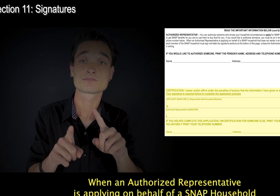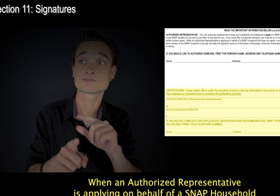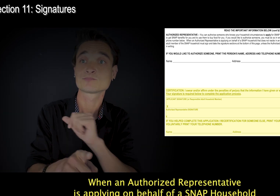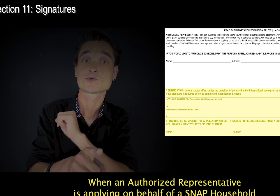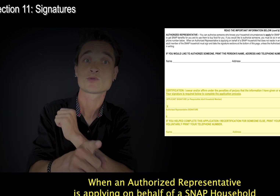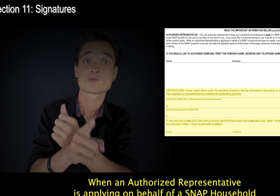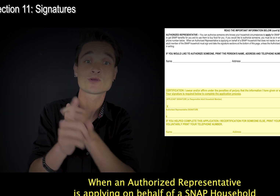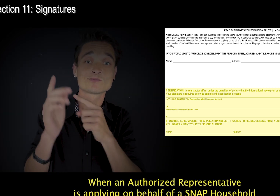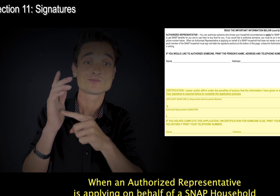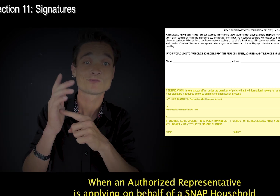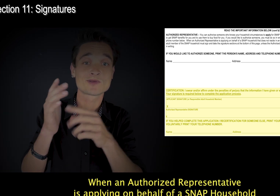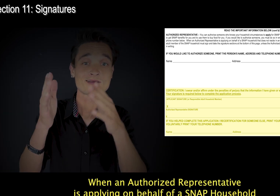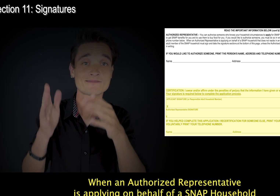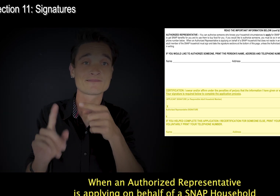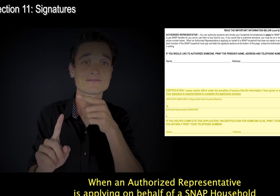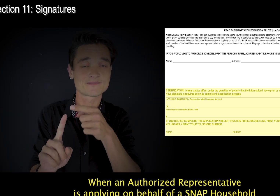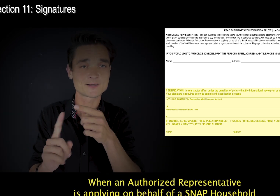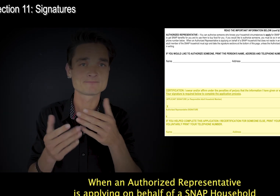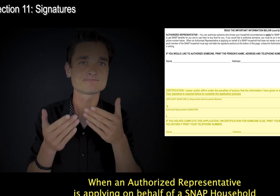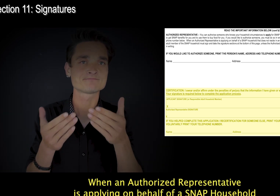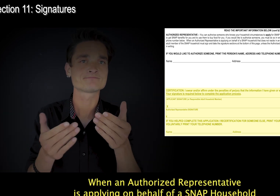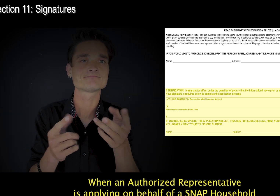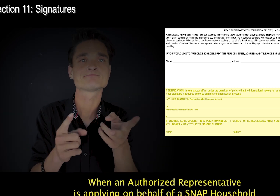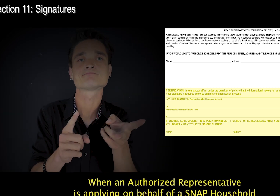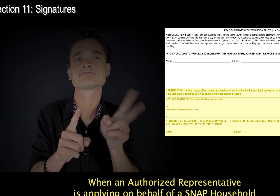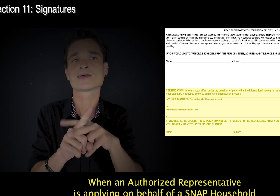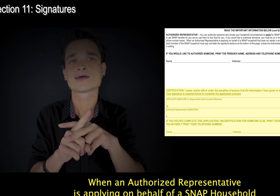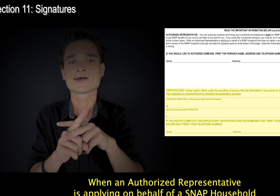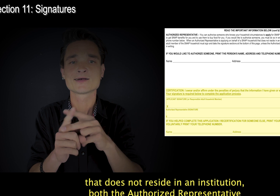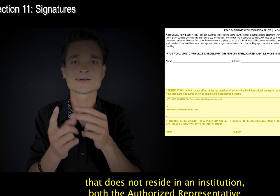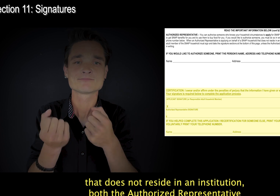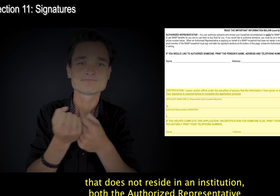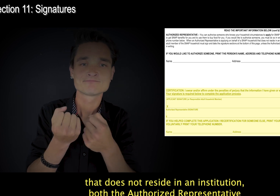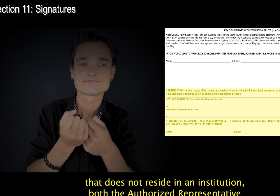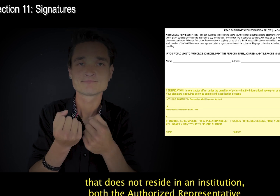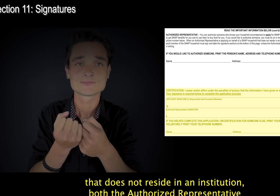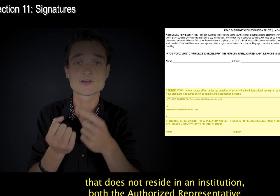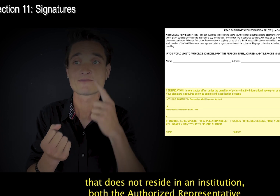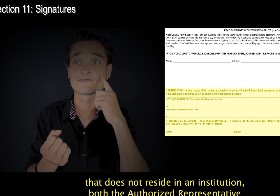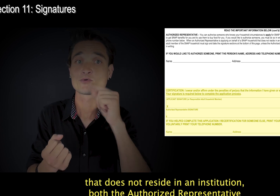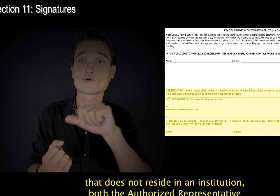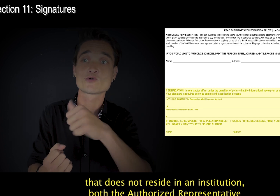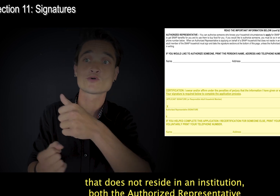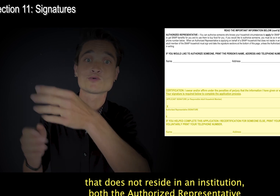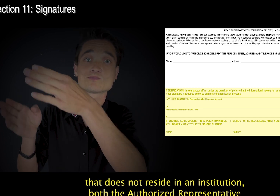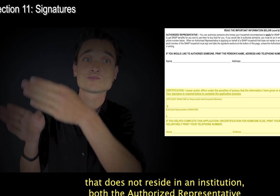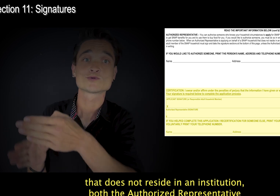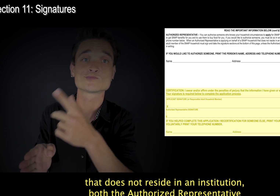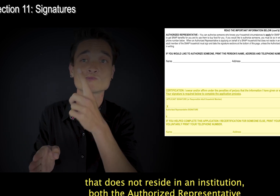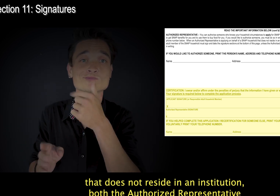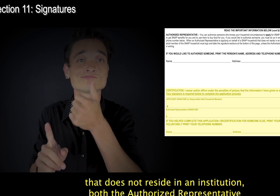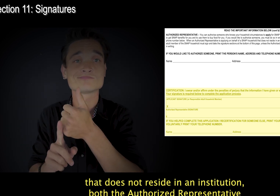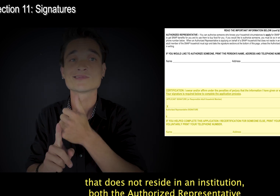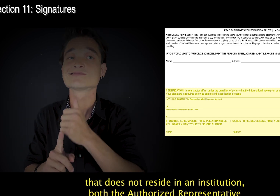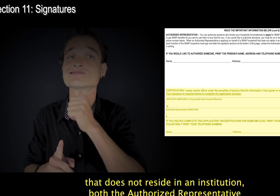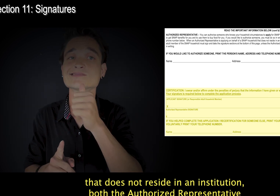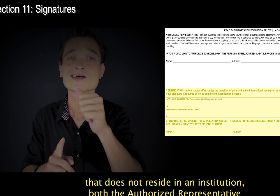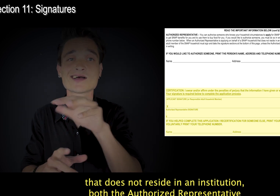When an Authorized Representative is applying on behalf of a SNAP Household that does not reside in an institution, both the Authorized Representative